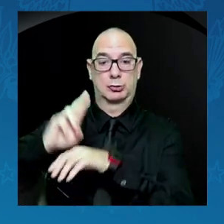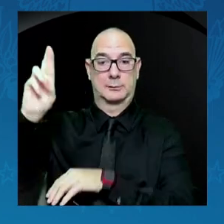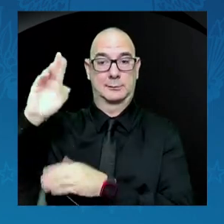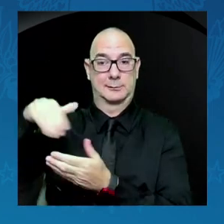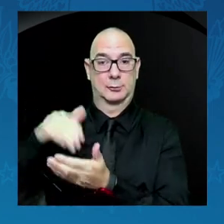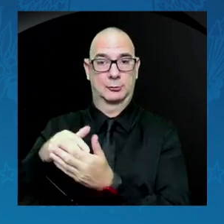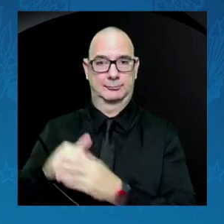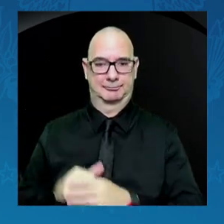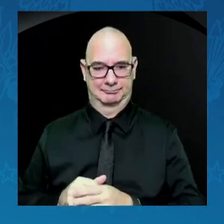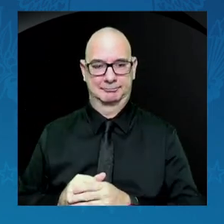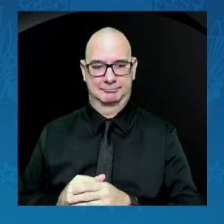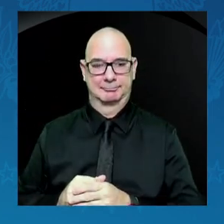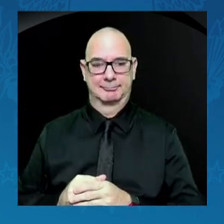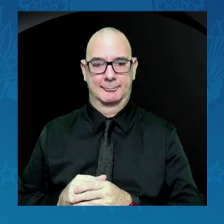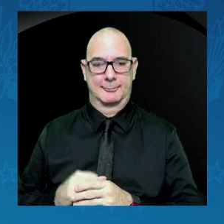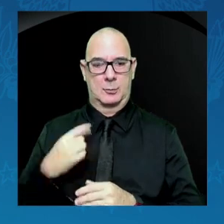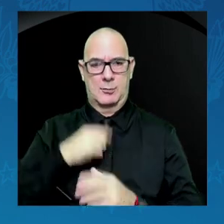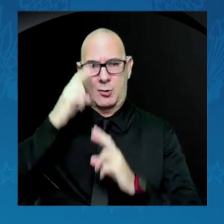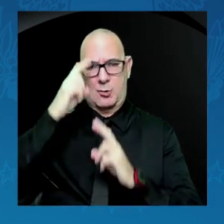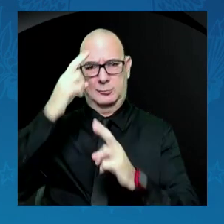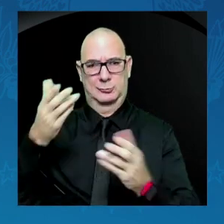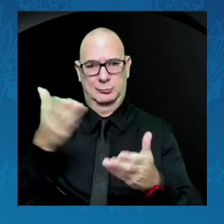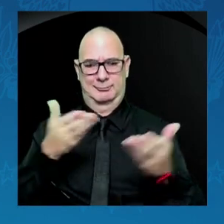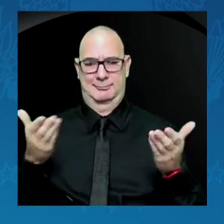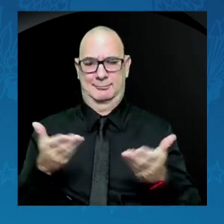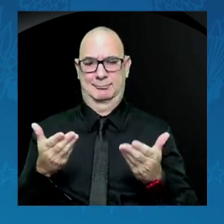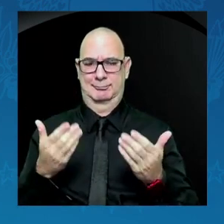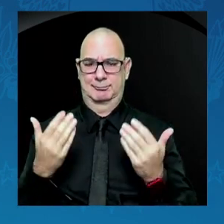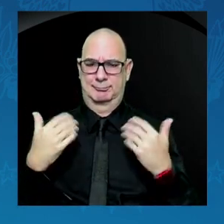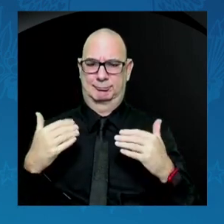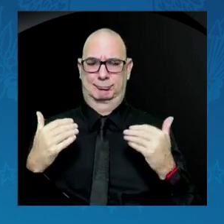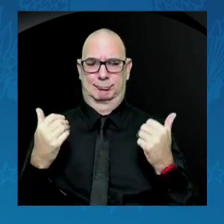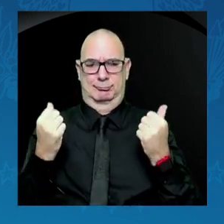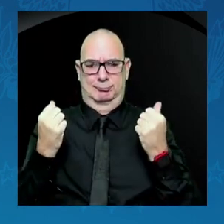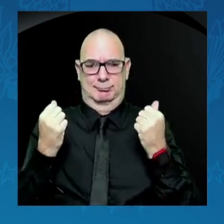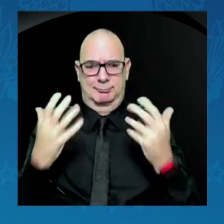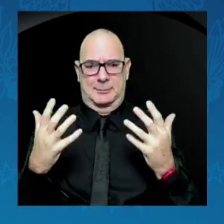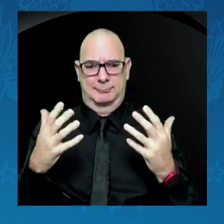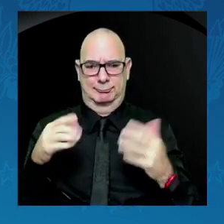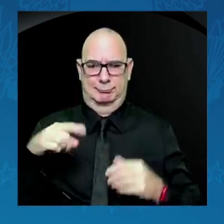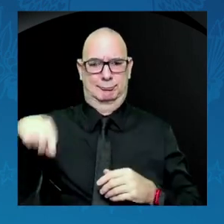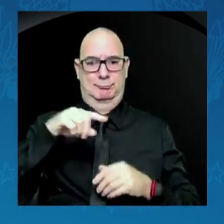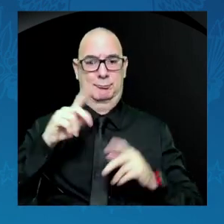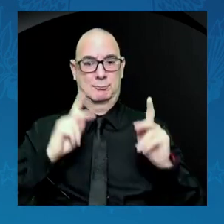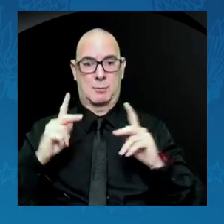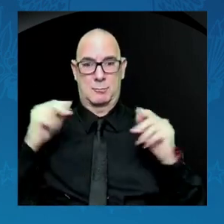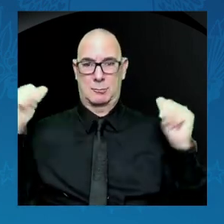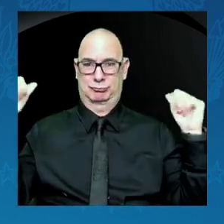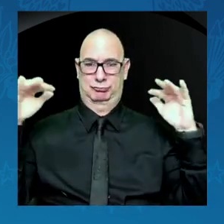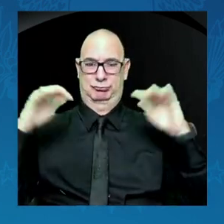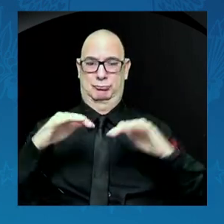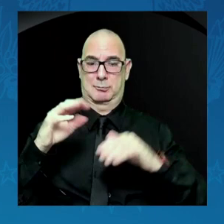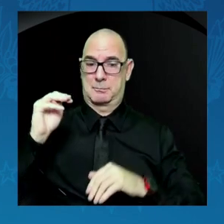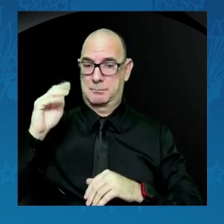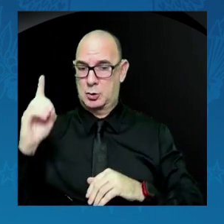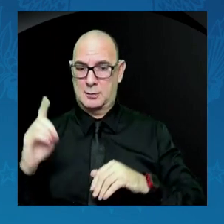I know we have many Marylanders in this group, but whether you're from Maryland or elsewhere. Thank you for joining us.